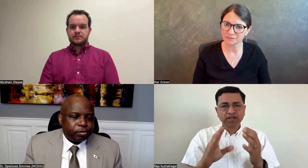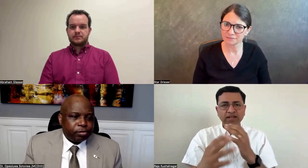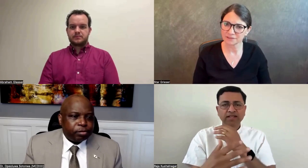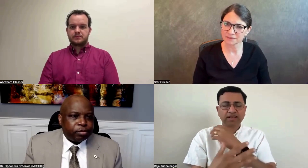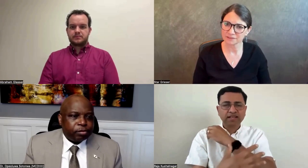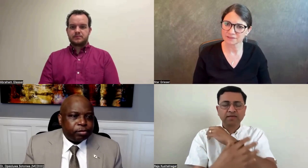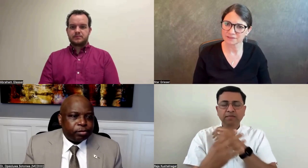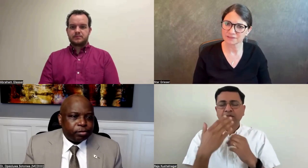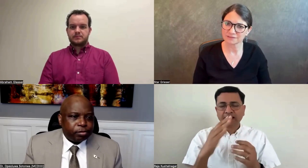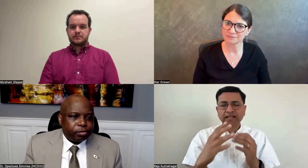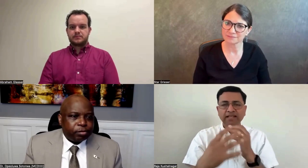it would be a bad design.